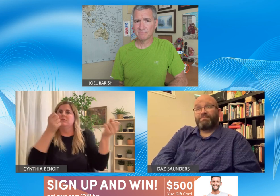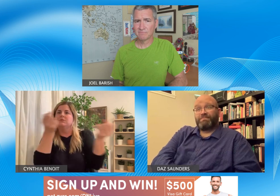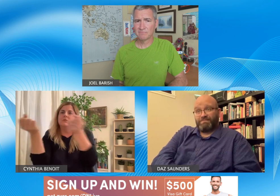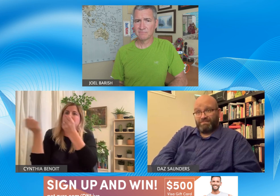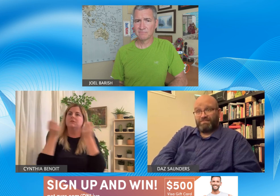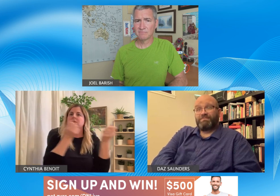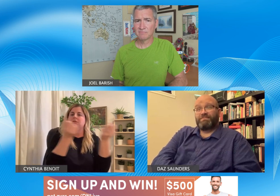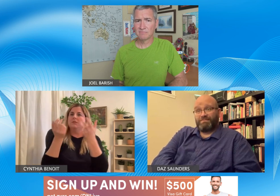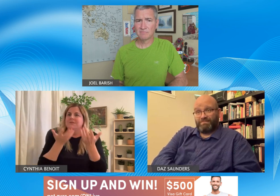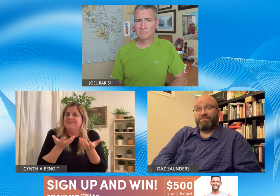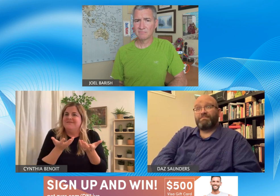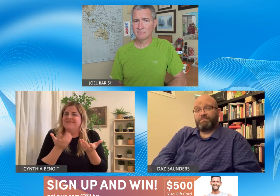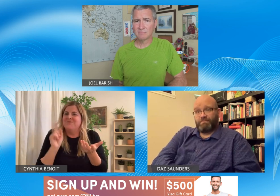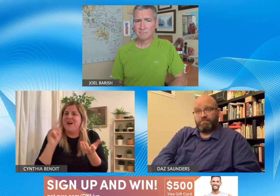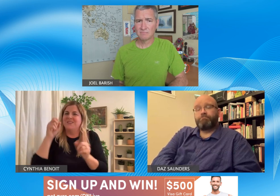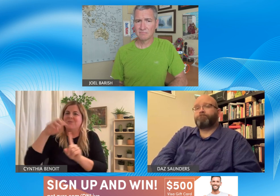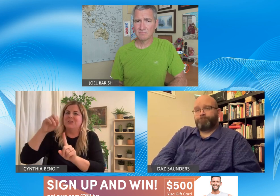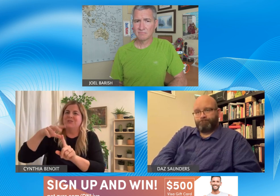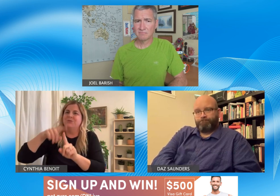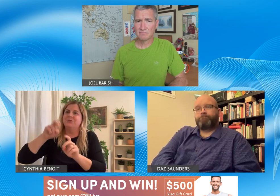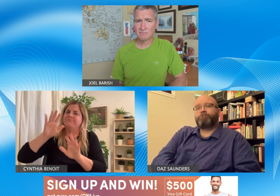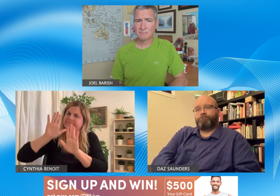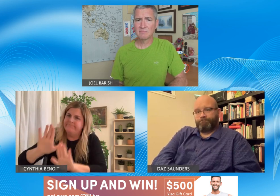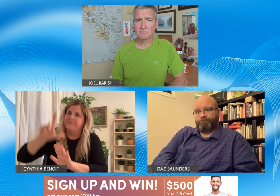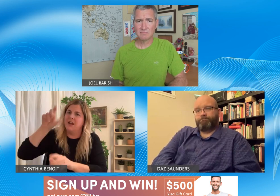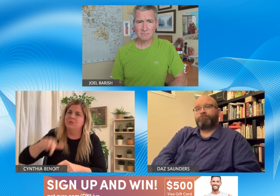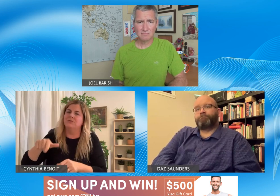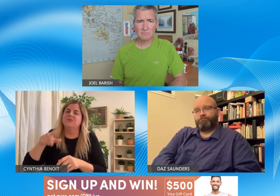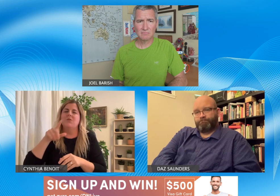to stand as role models to maintain the transmission of signing.